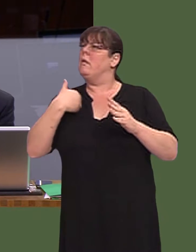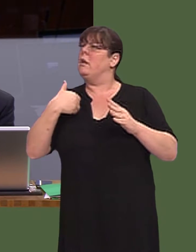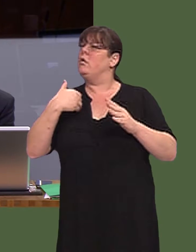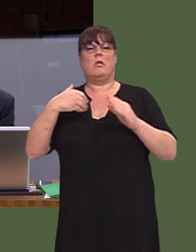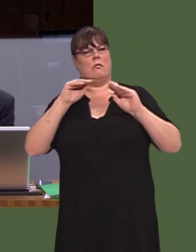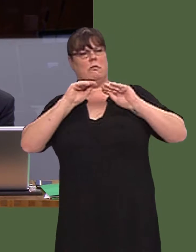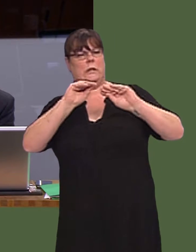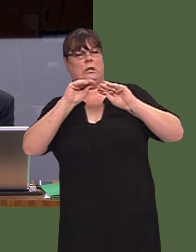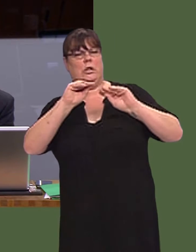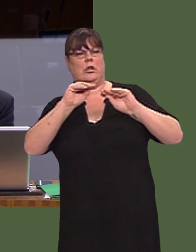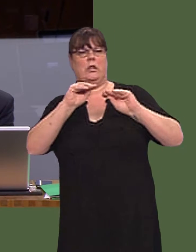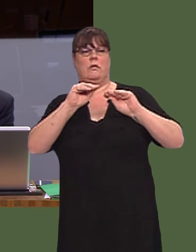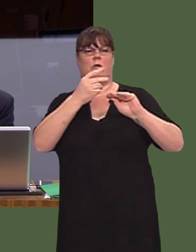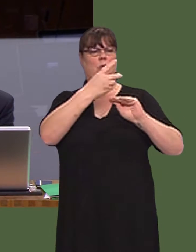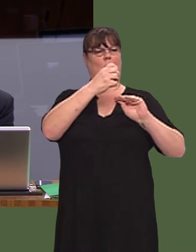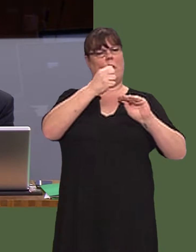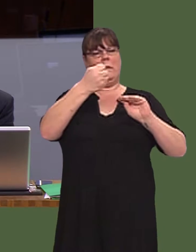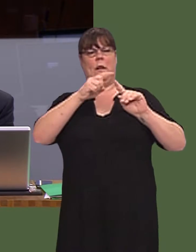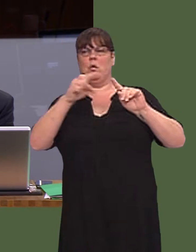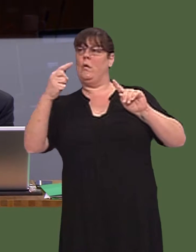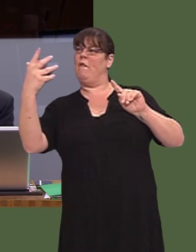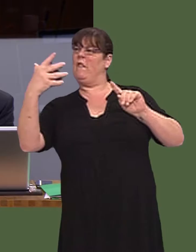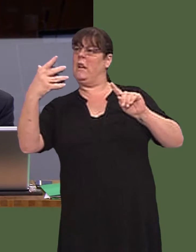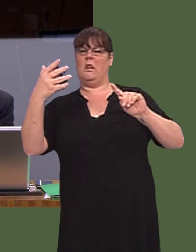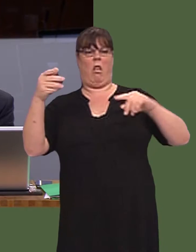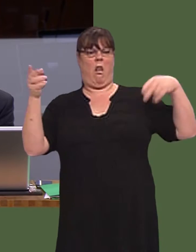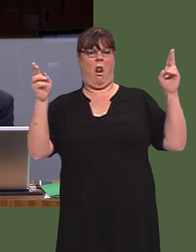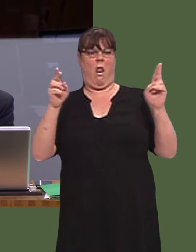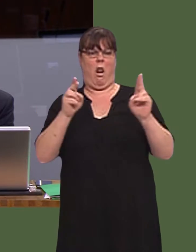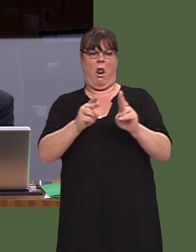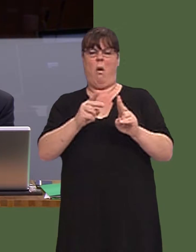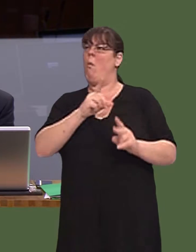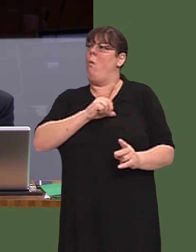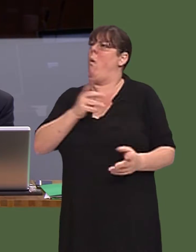in our schools from 2010 to 2015 to decline by over 1,000?